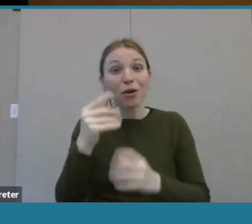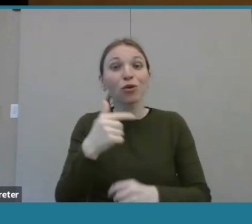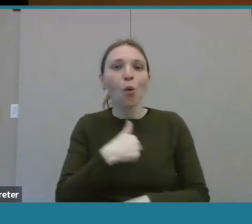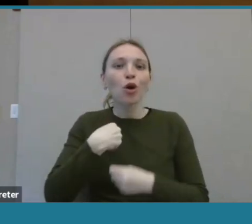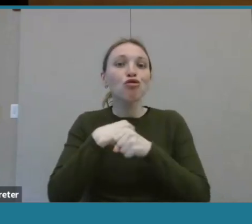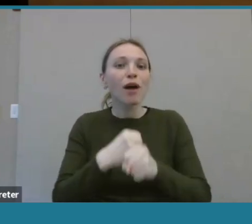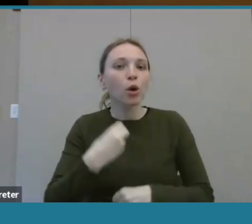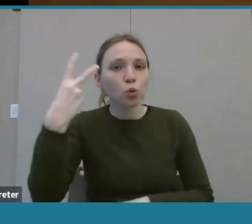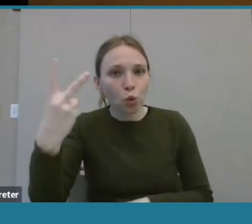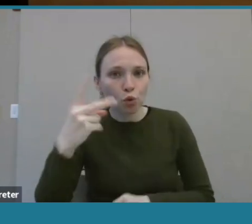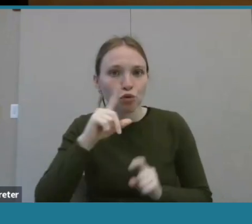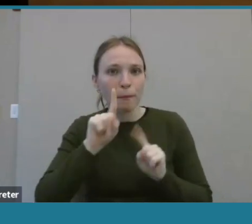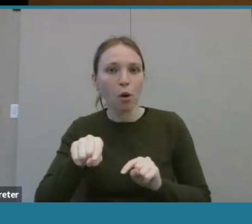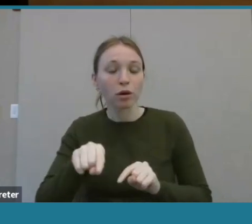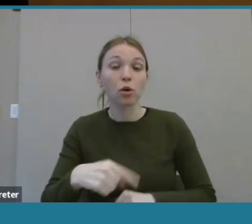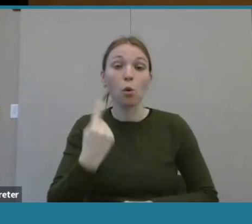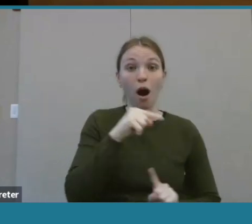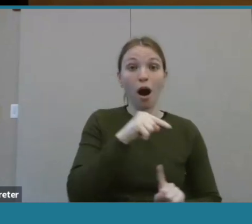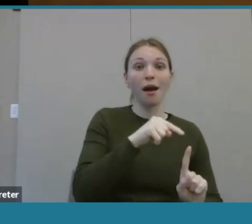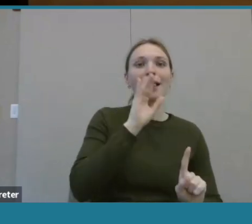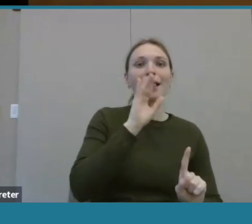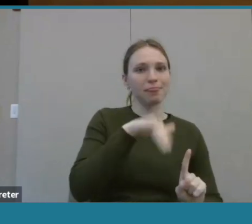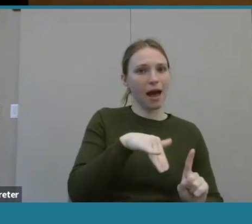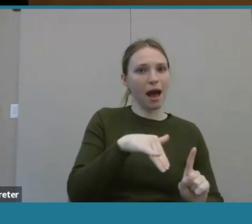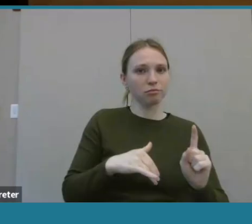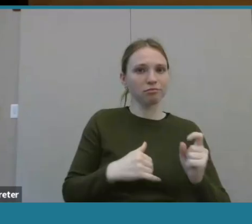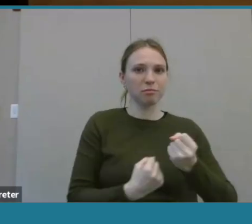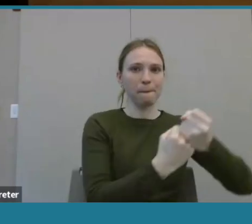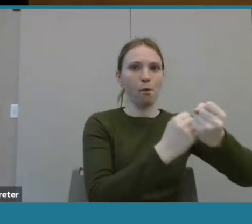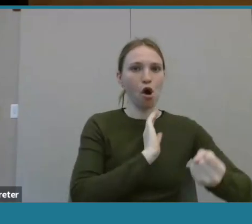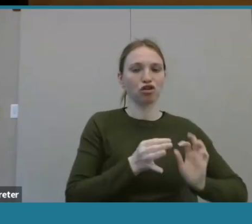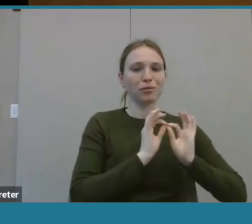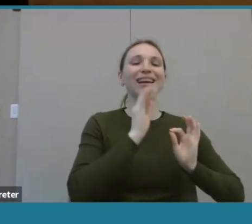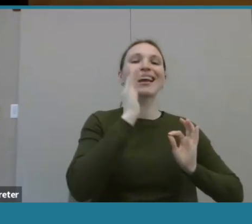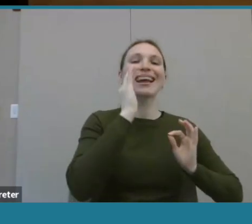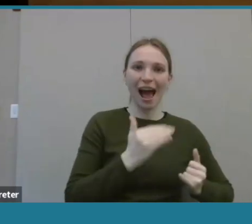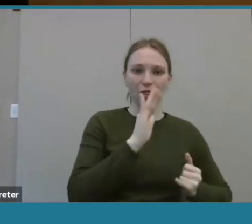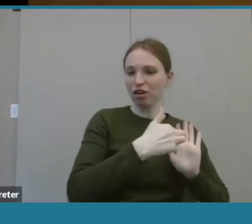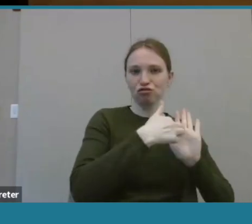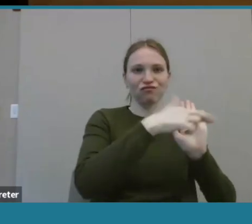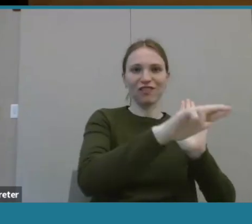One informed our interpretation, and that report is now directly reflected in the zoo's interpretive plan.